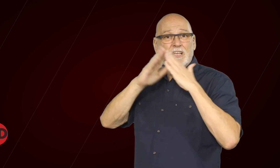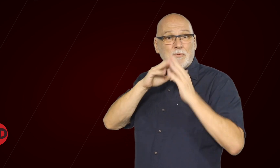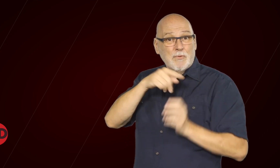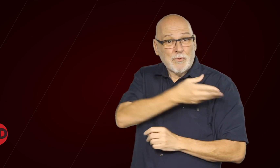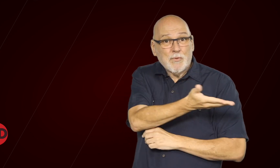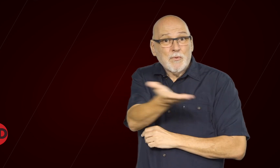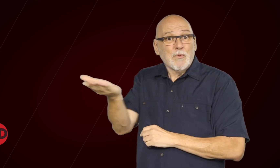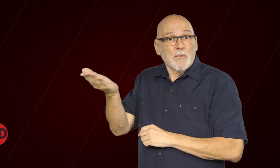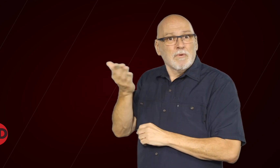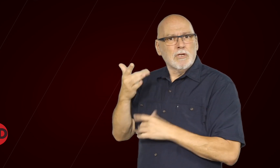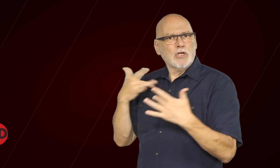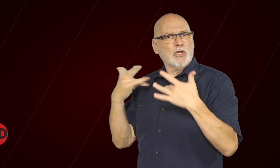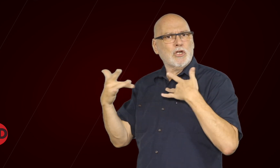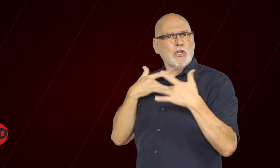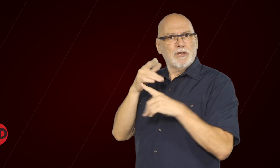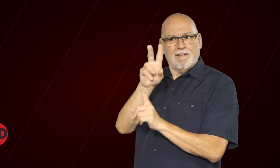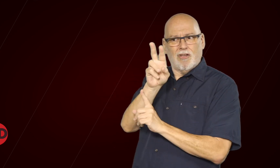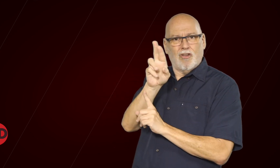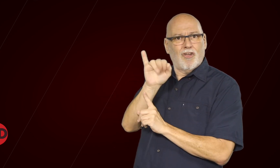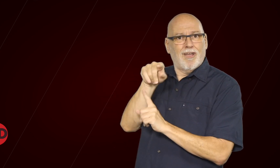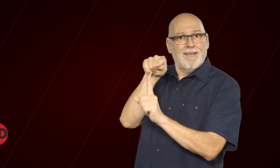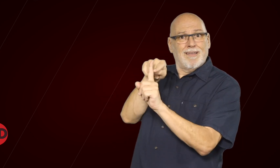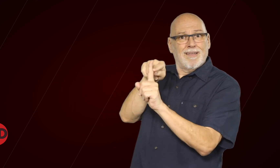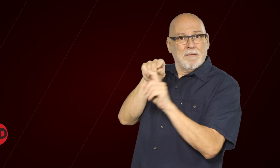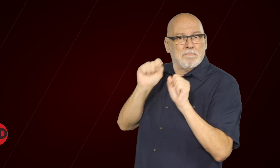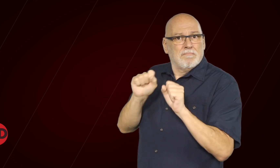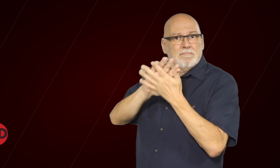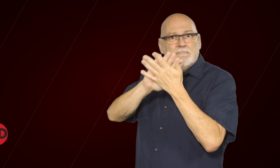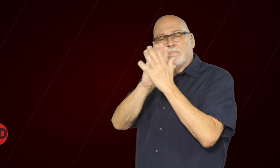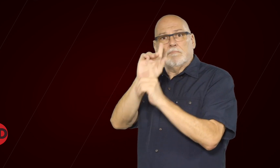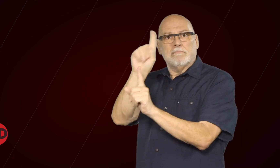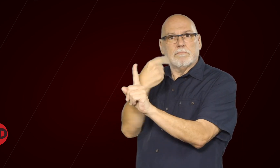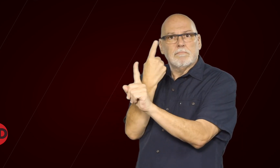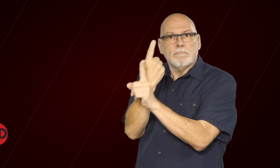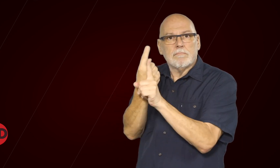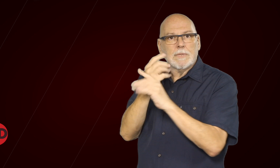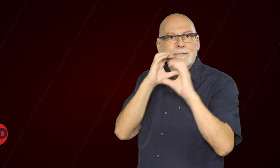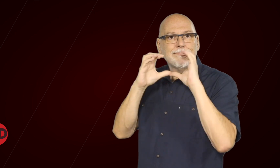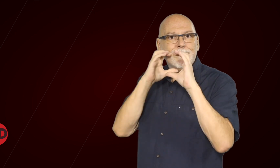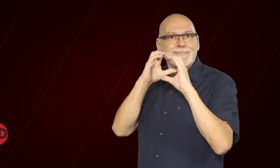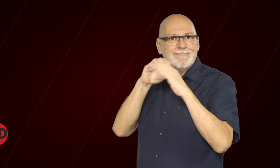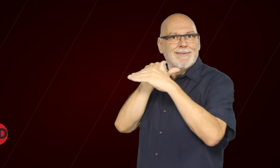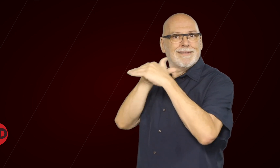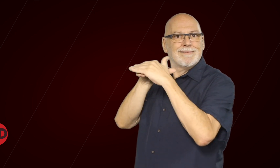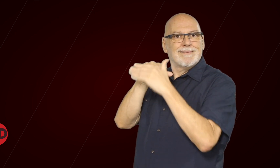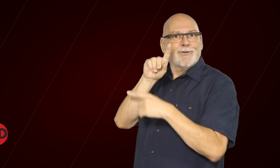that VRI become the sole communication access tool as VRI is known